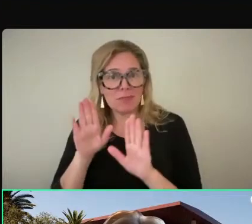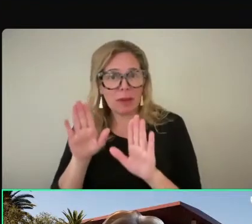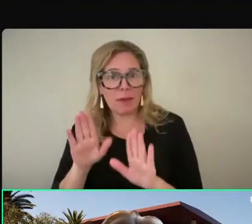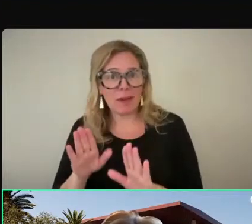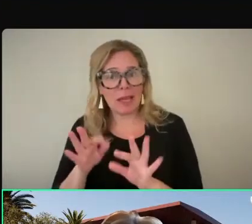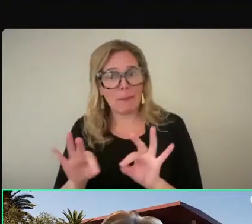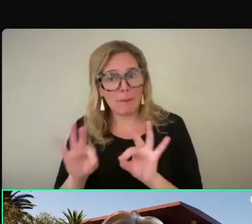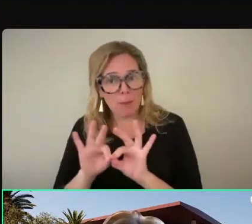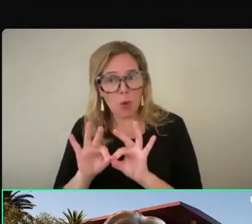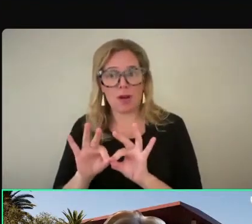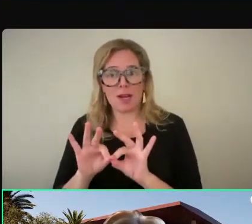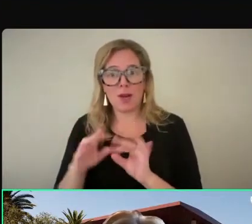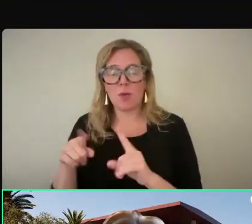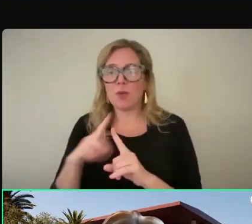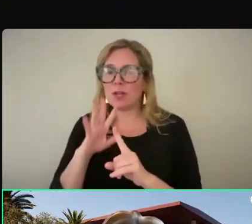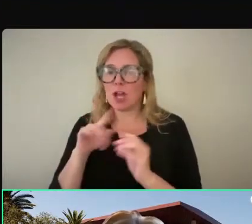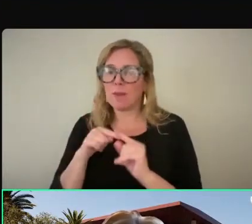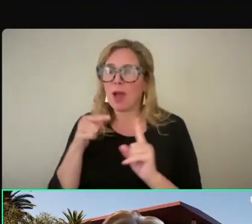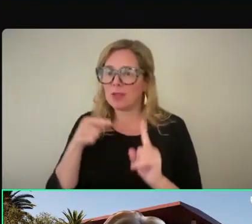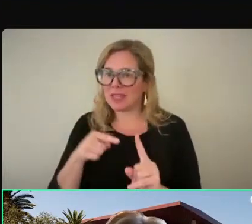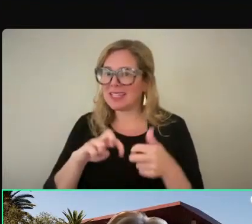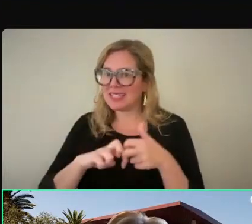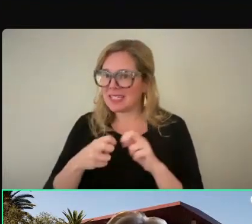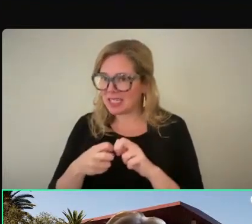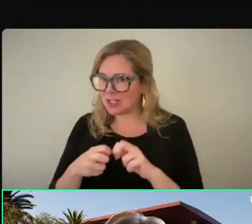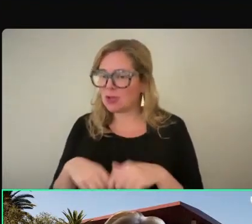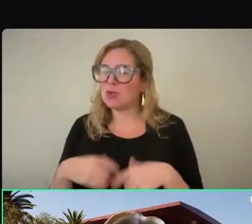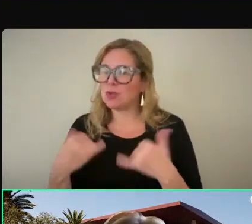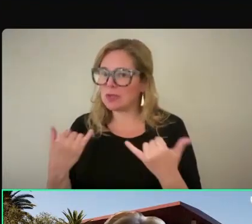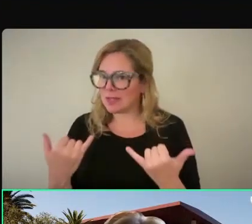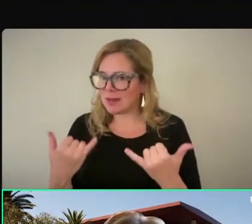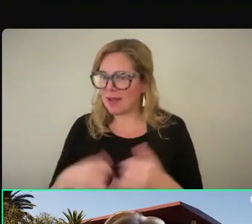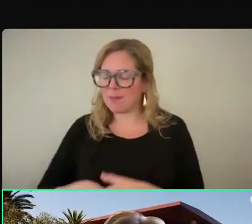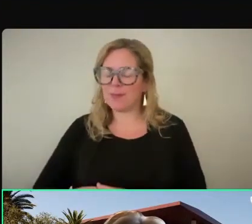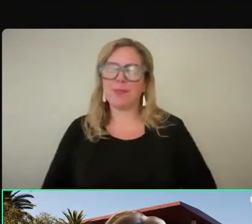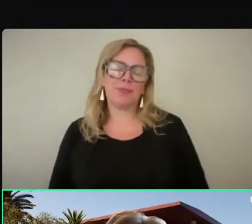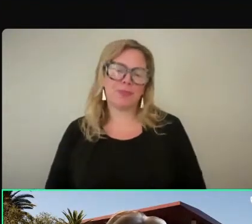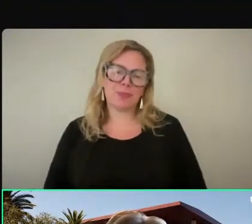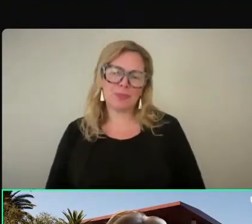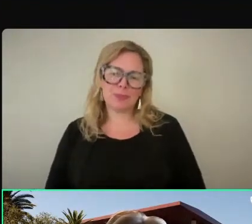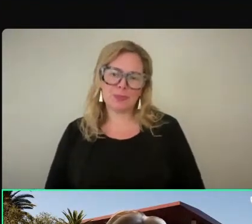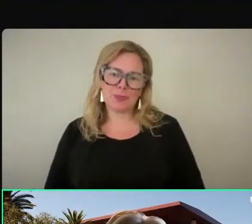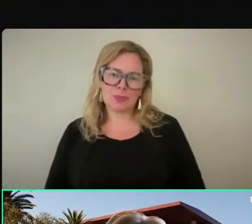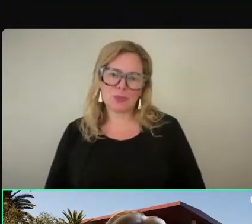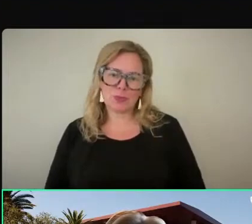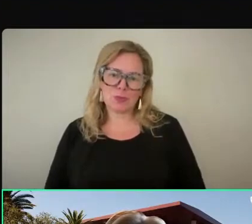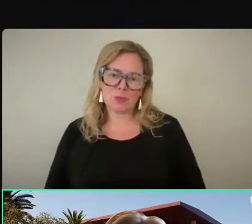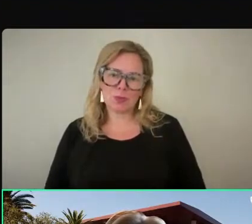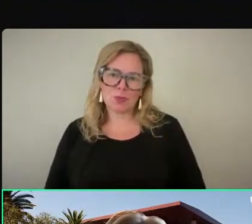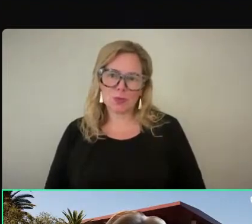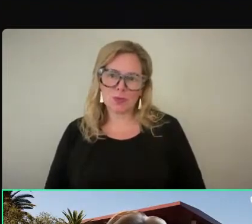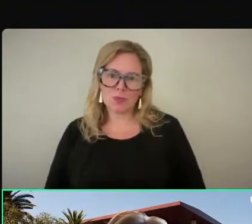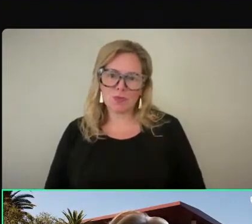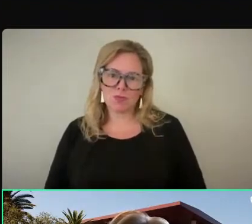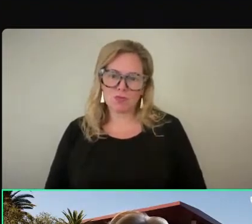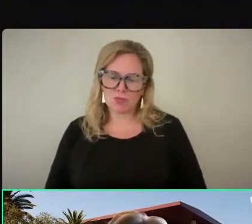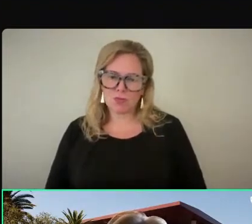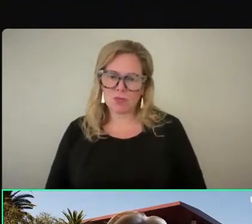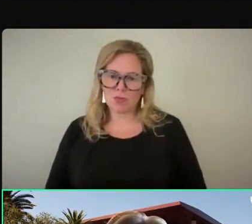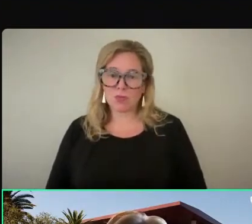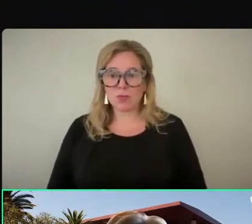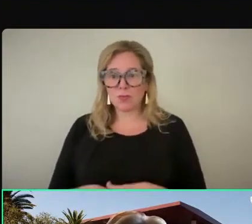as has been demonstrated throughout the conference today. Next slide, please. So I have no conflicts